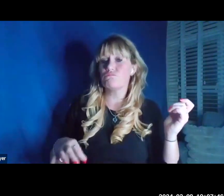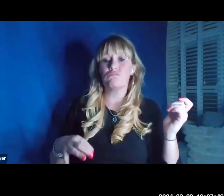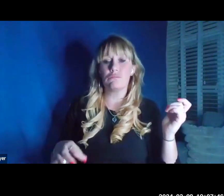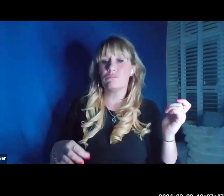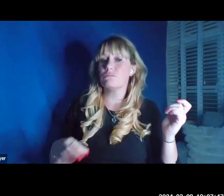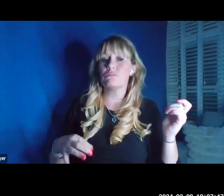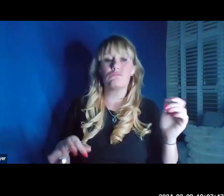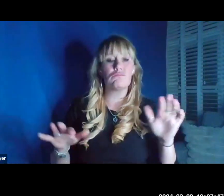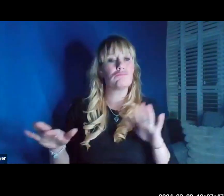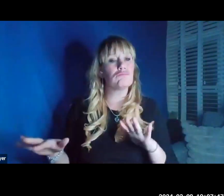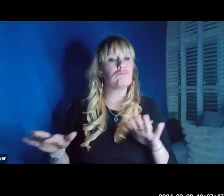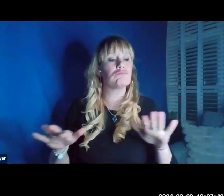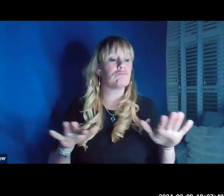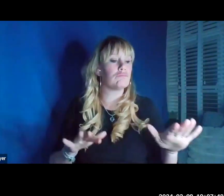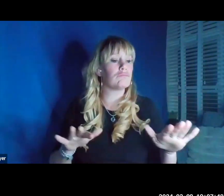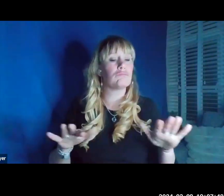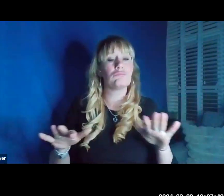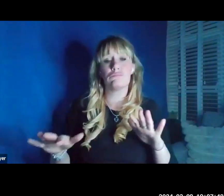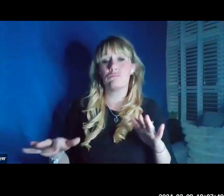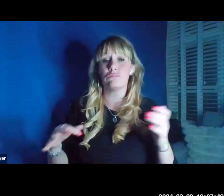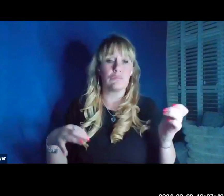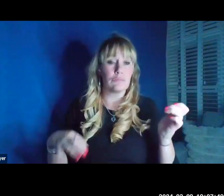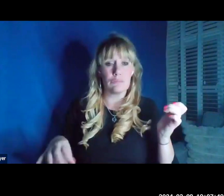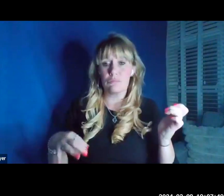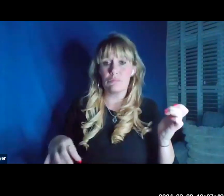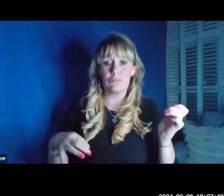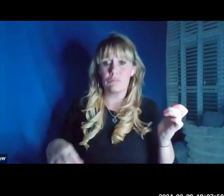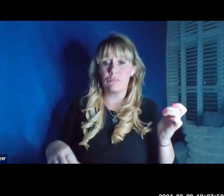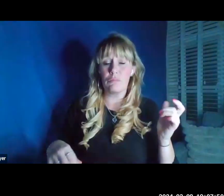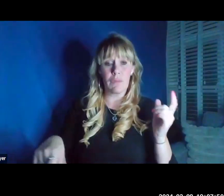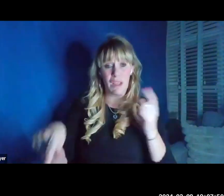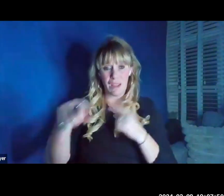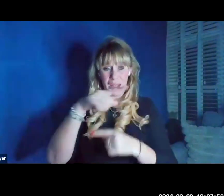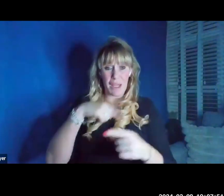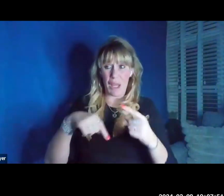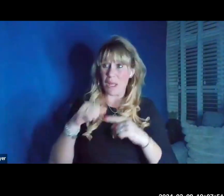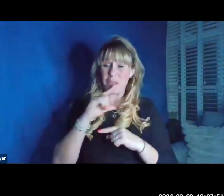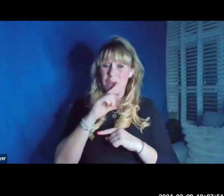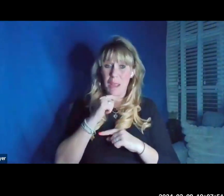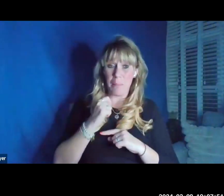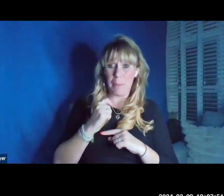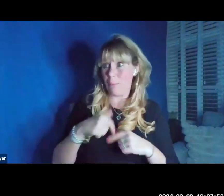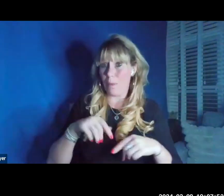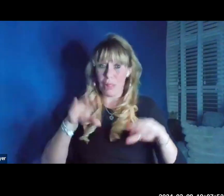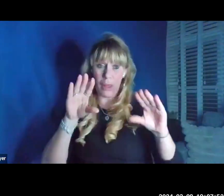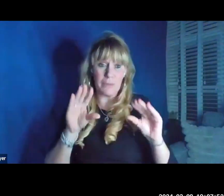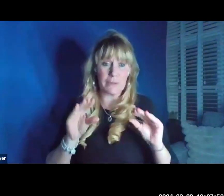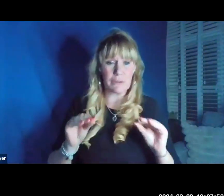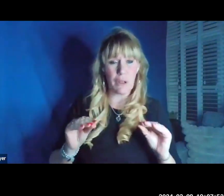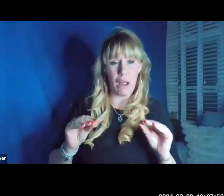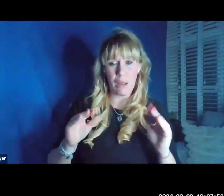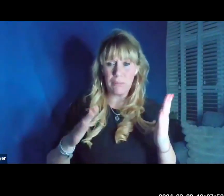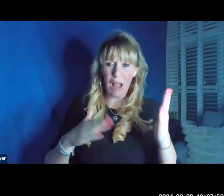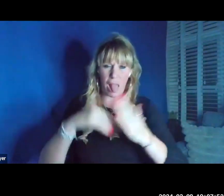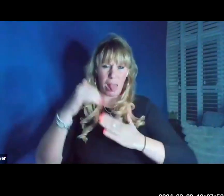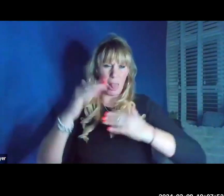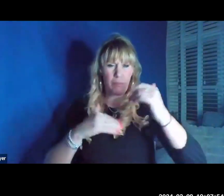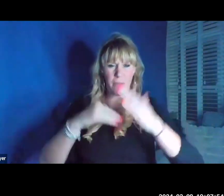and the ones who shout back to the people who claim abuse of their rights,